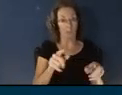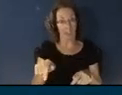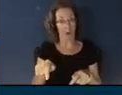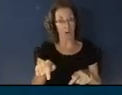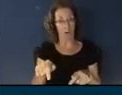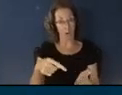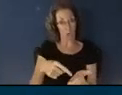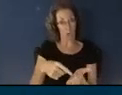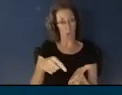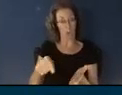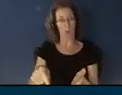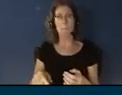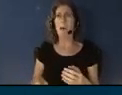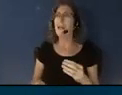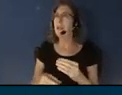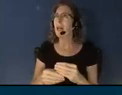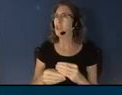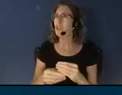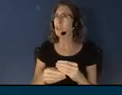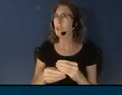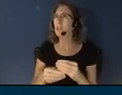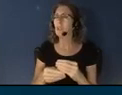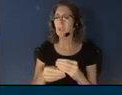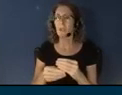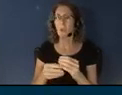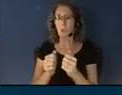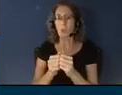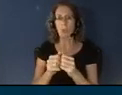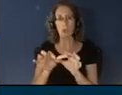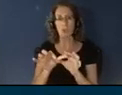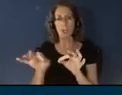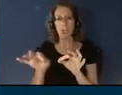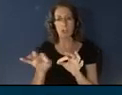As far as attaching transcription to presentations, I'm assuming